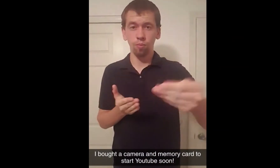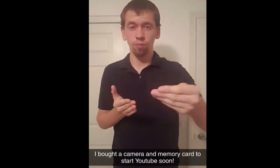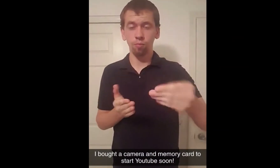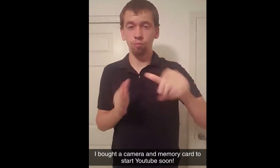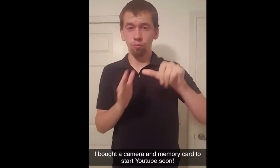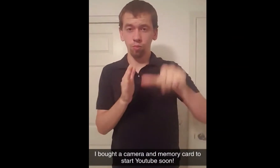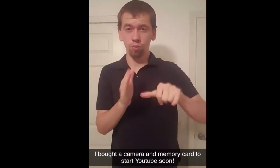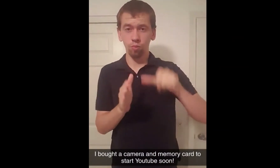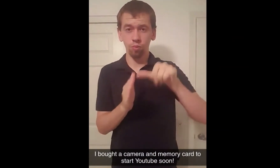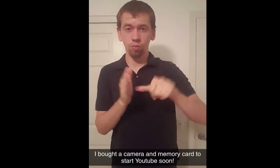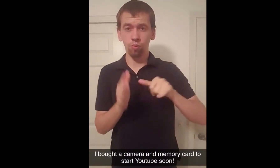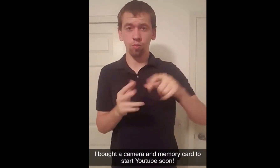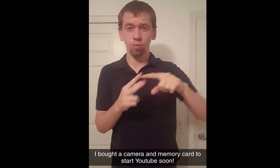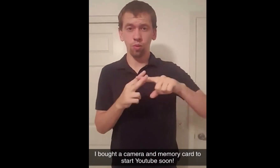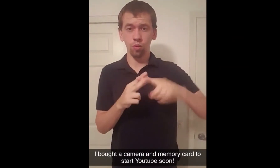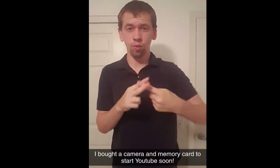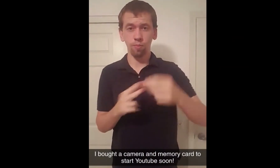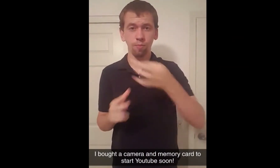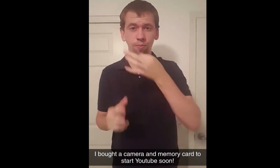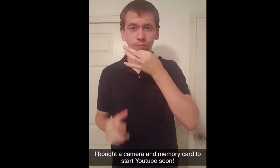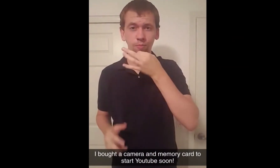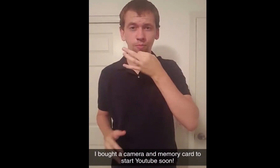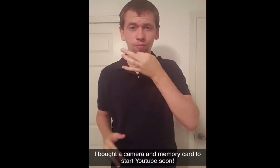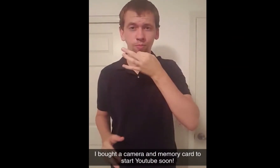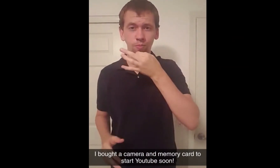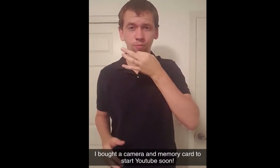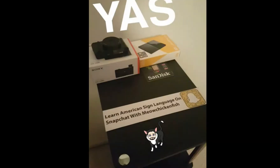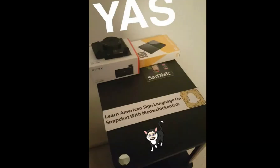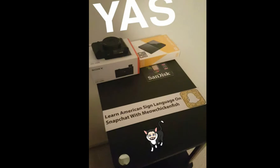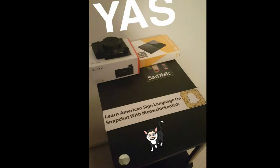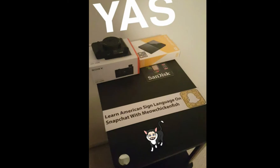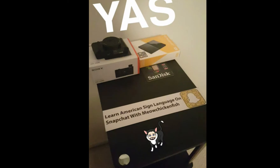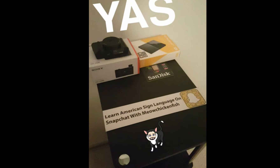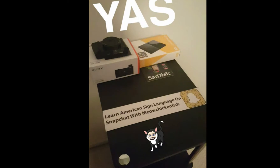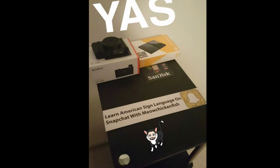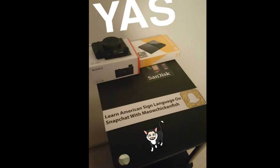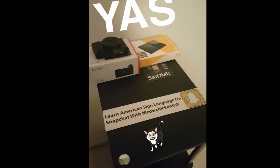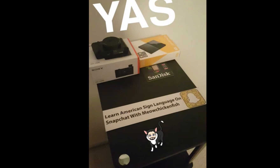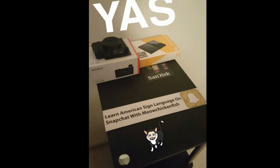The reason they’re learning from me is there’s a struggle that a lot of people don’t have